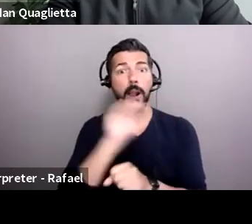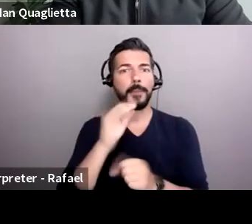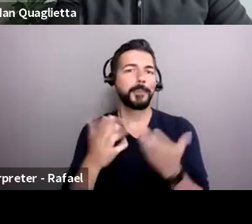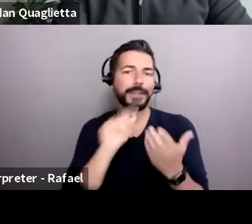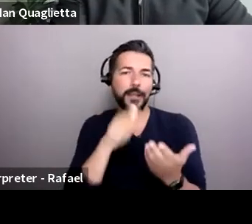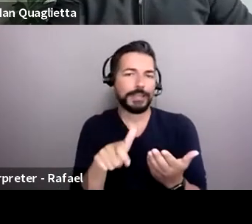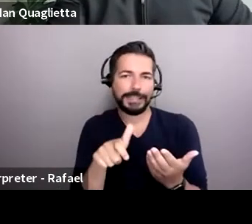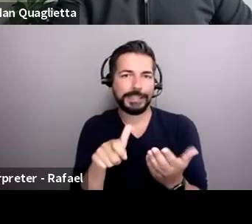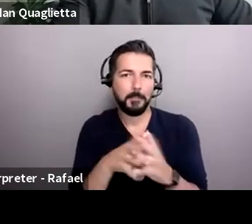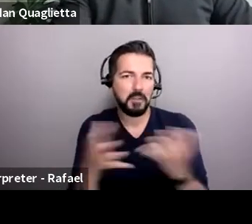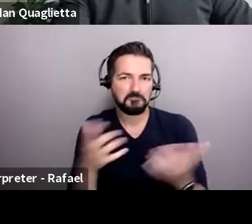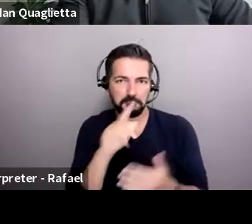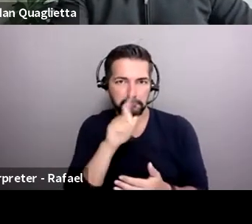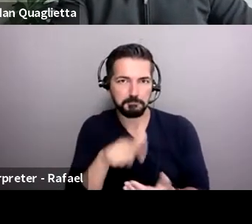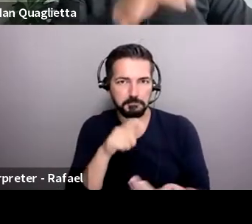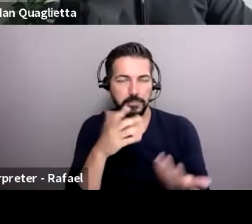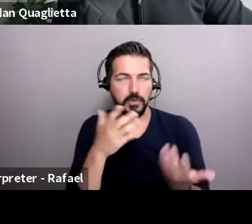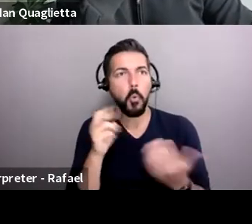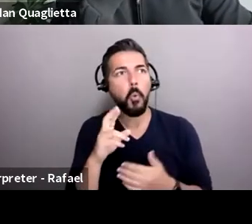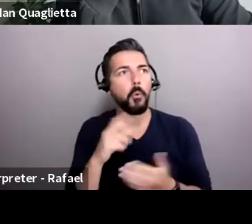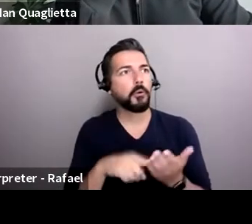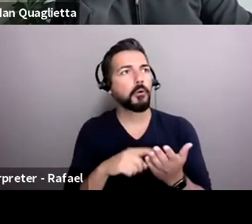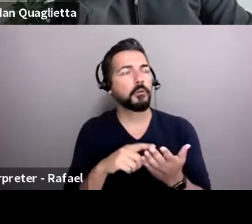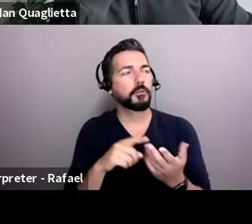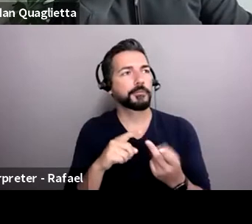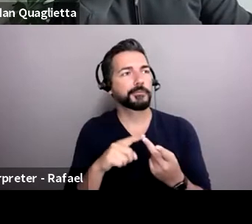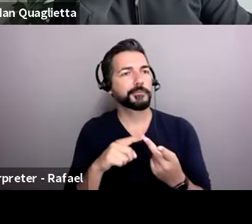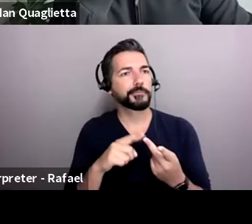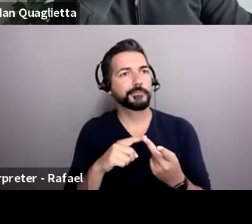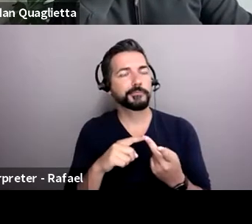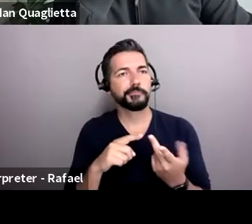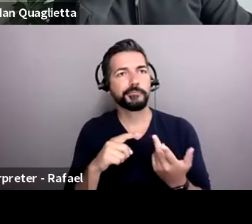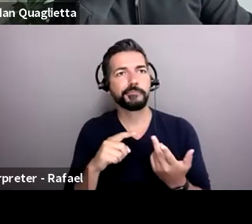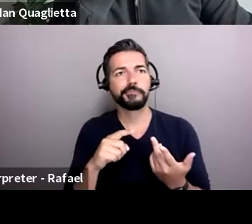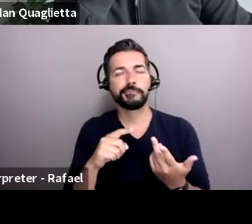Or maybe some of the companies different shot like offshoots